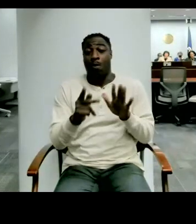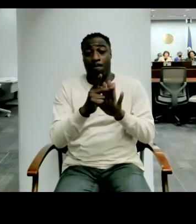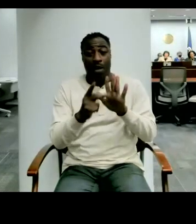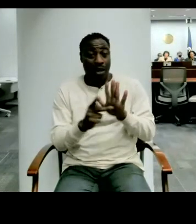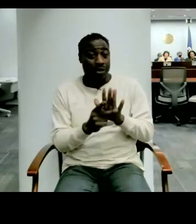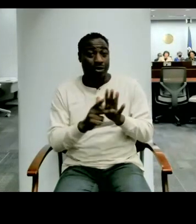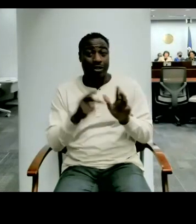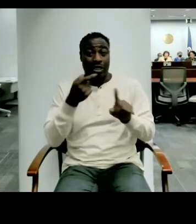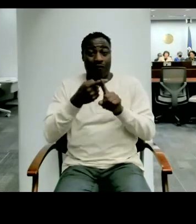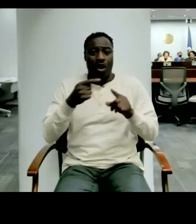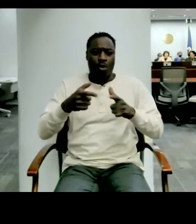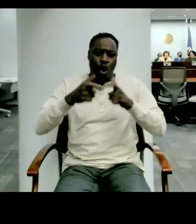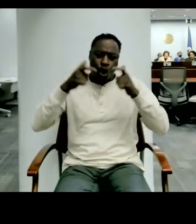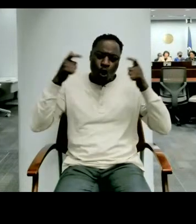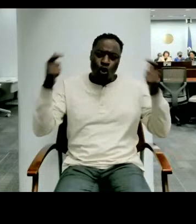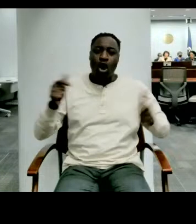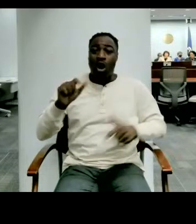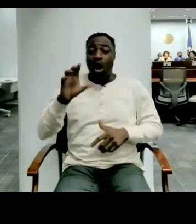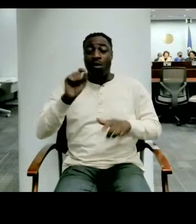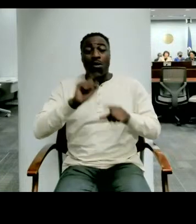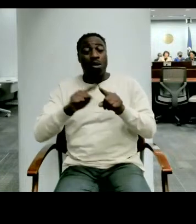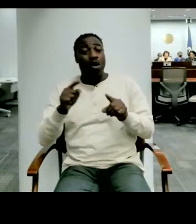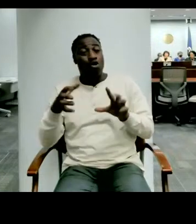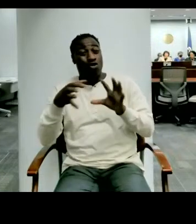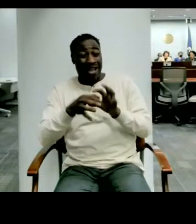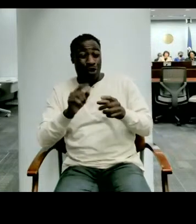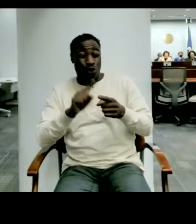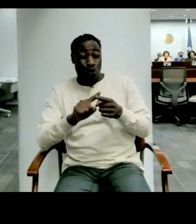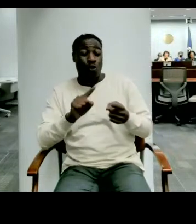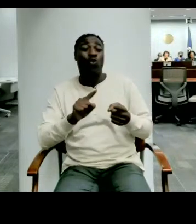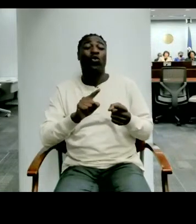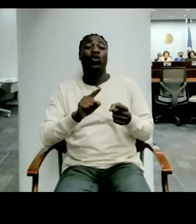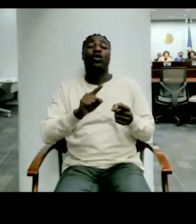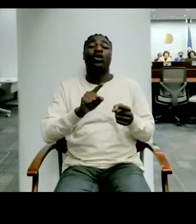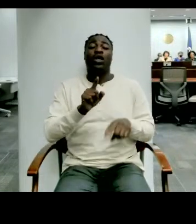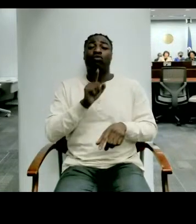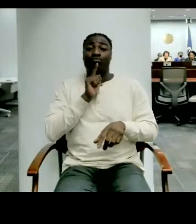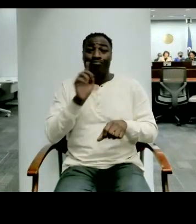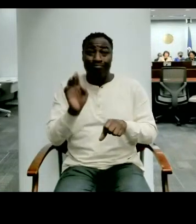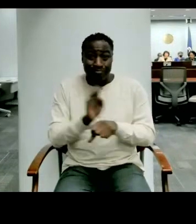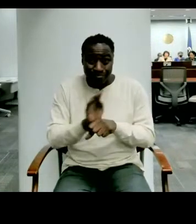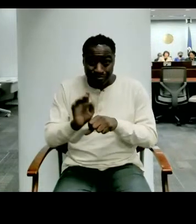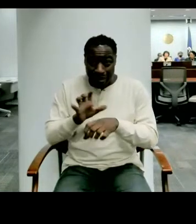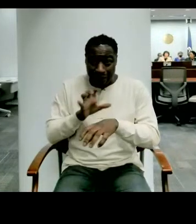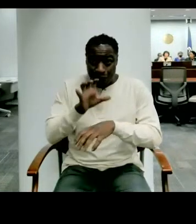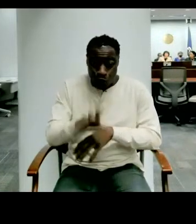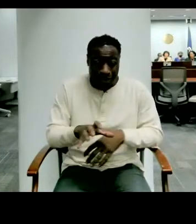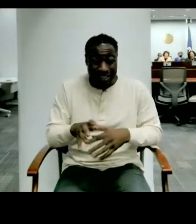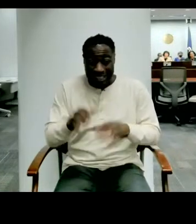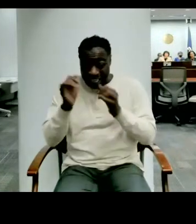companies have, but when it comes to actually um enforcing them in individual cases or making sure